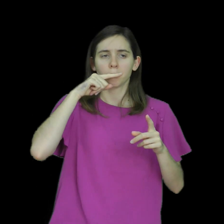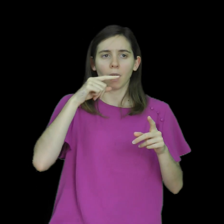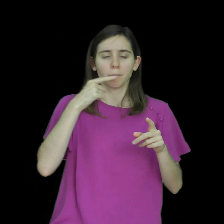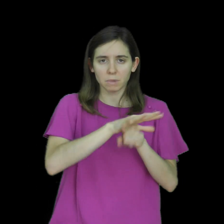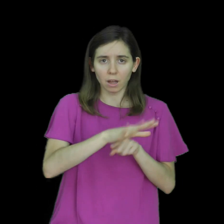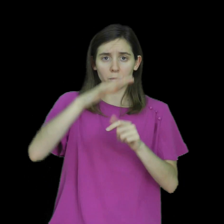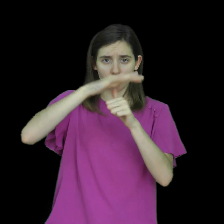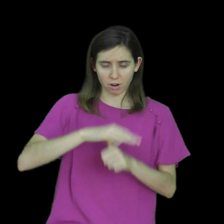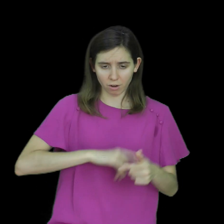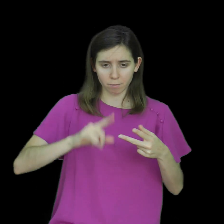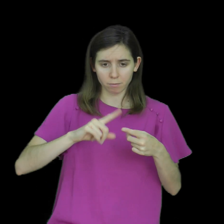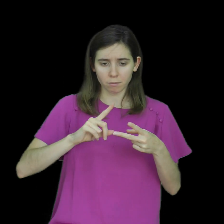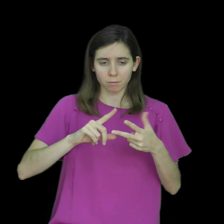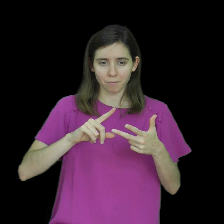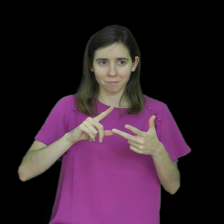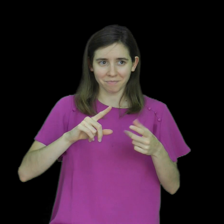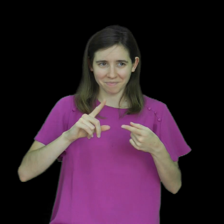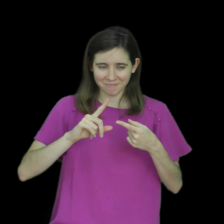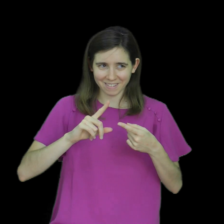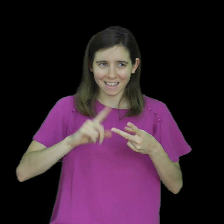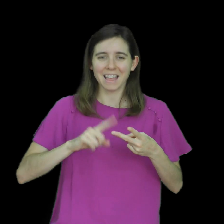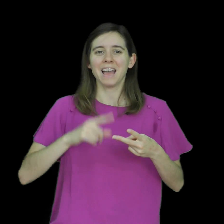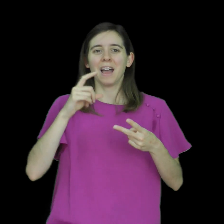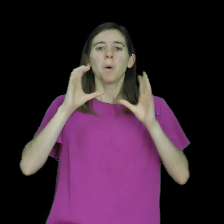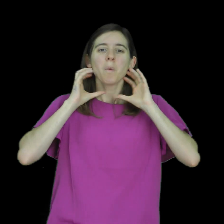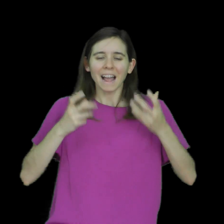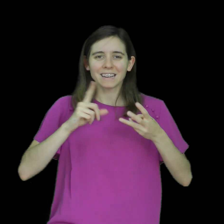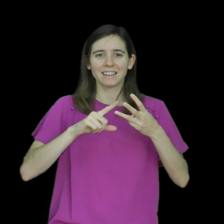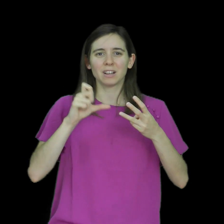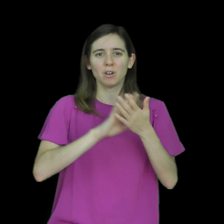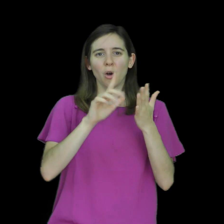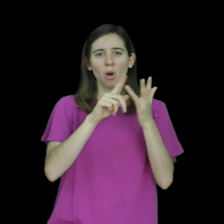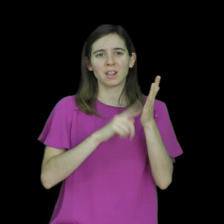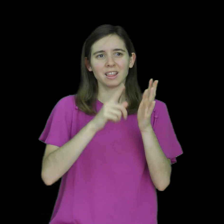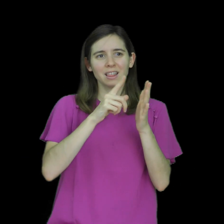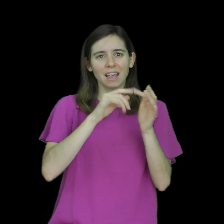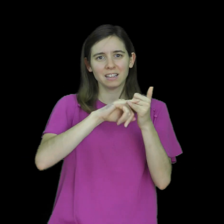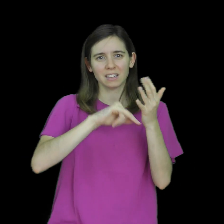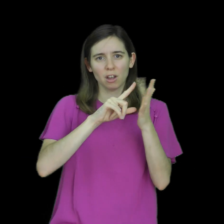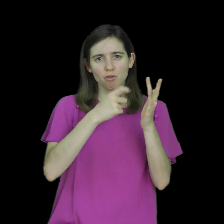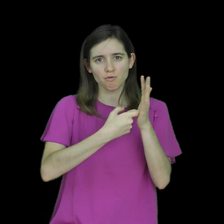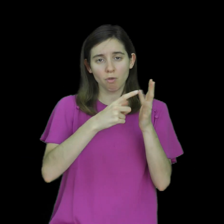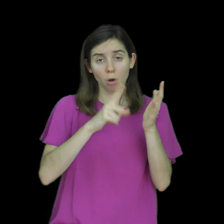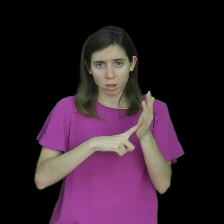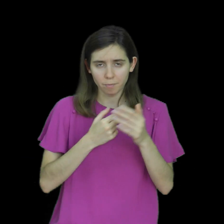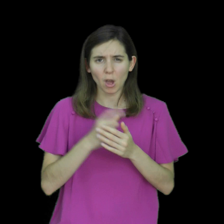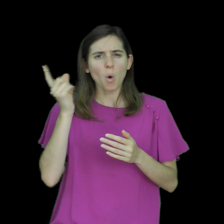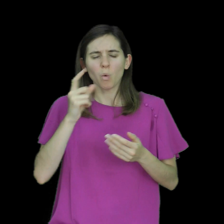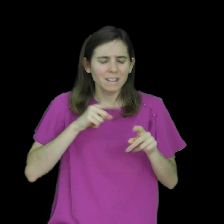cholesterol, and weight. What's the best diet for diabetes? A study by Dr Neal